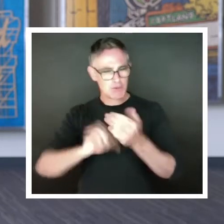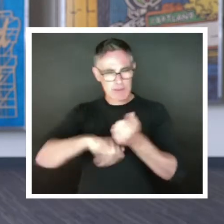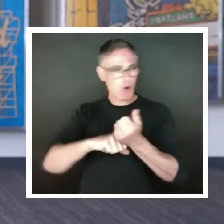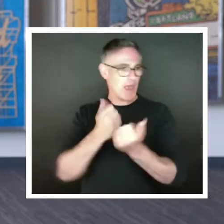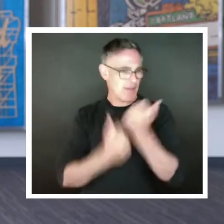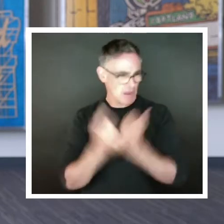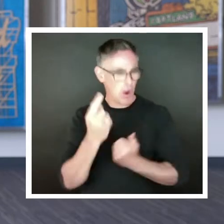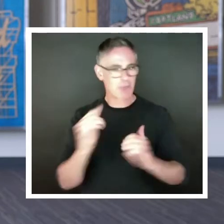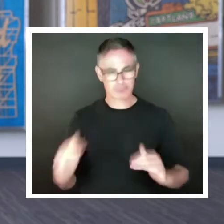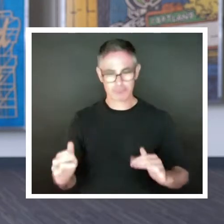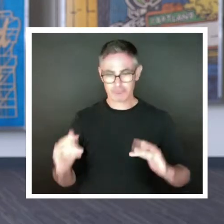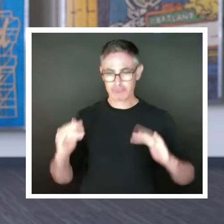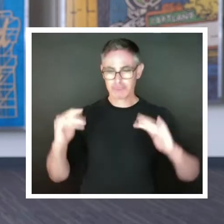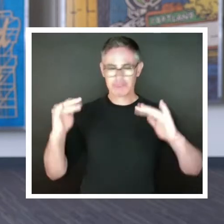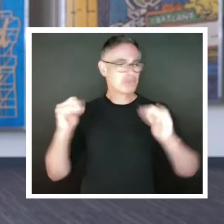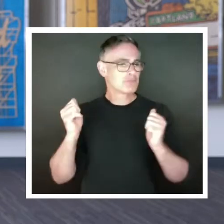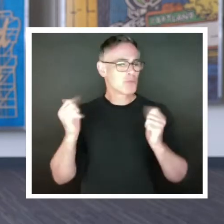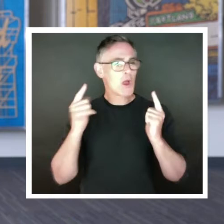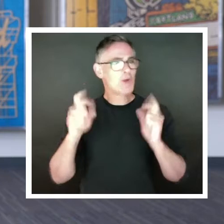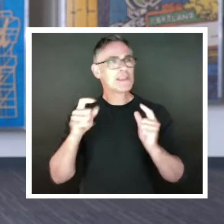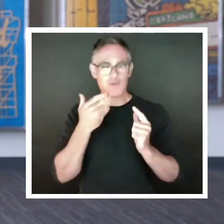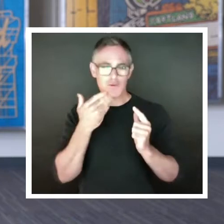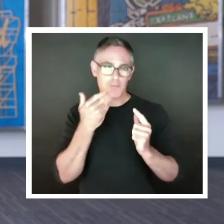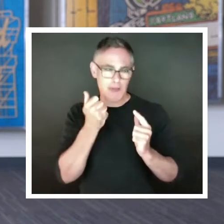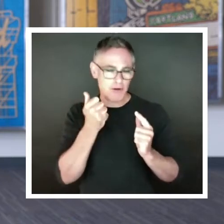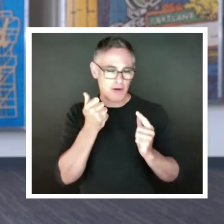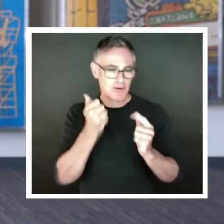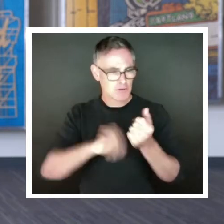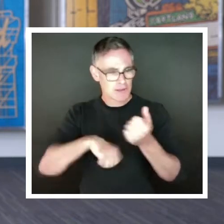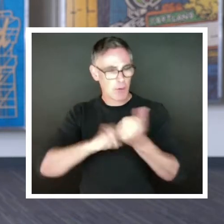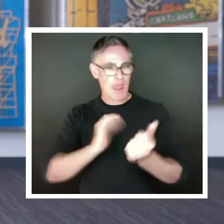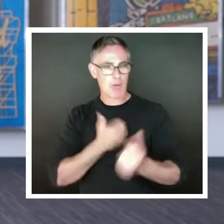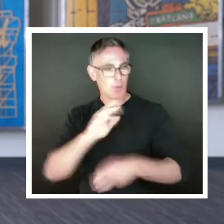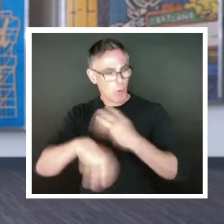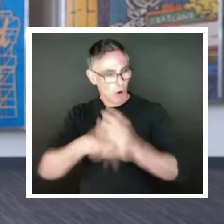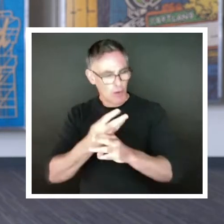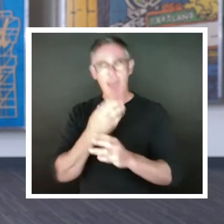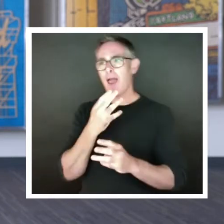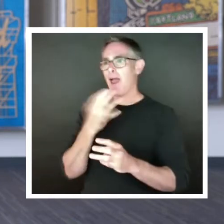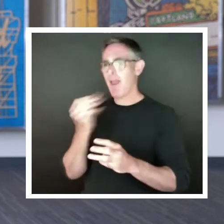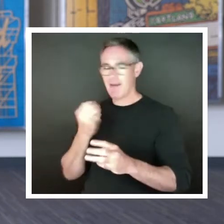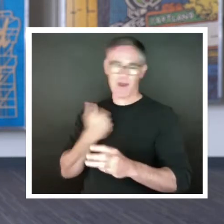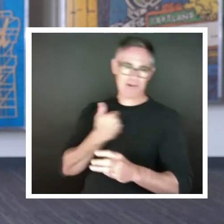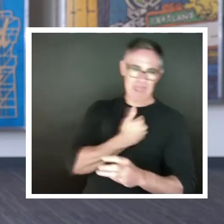We need to constantly do better for our world and for ourselves, and this is an effort made by everyone, including you.